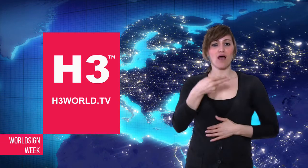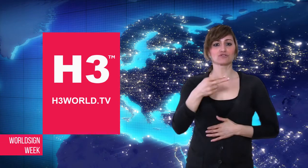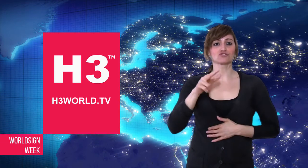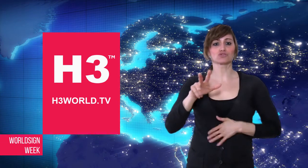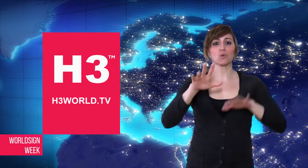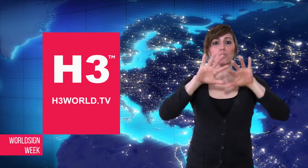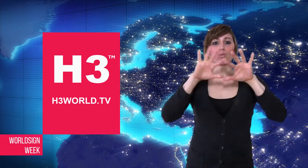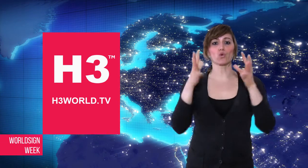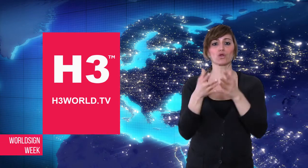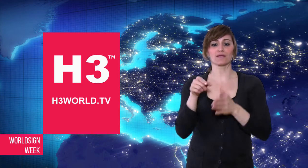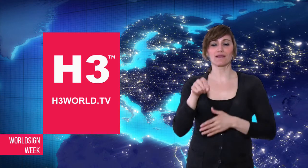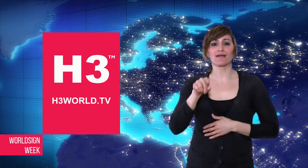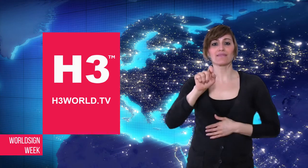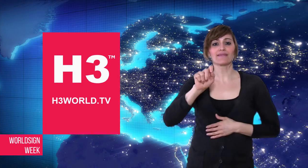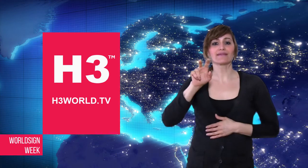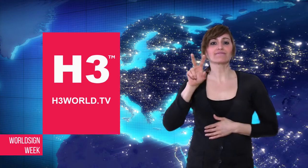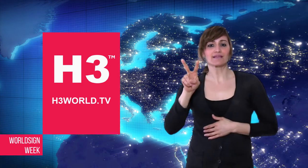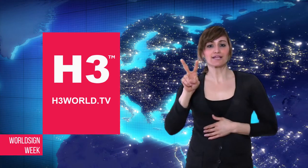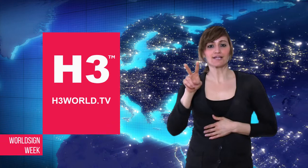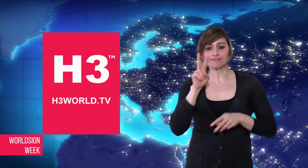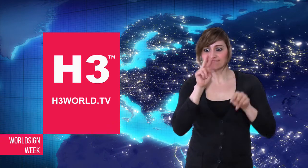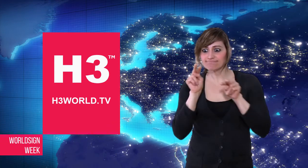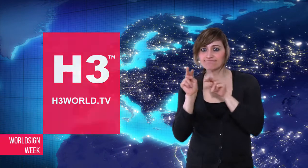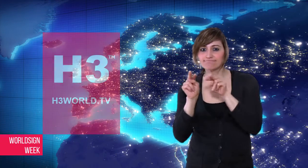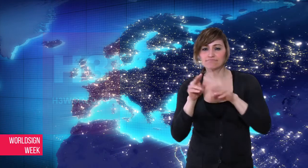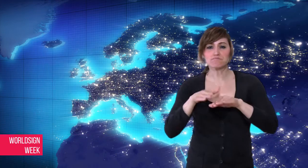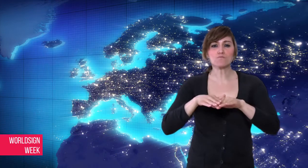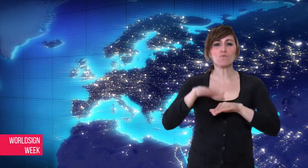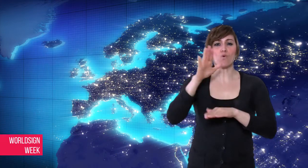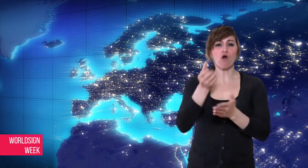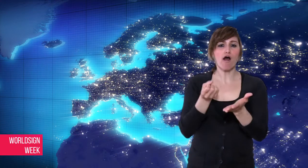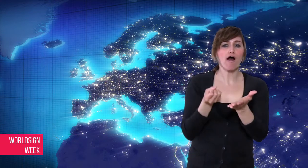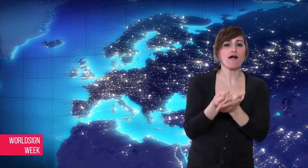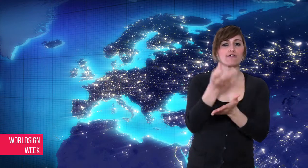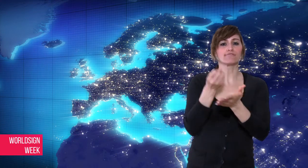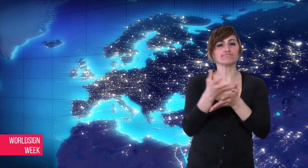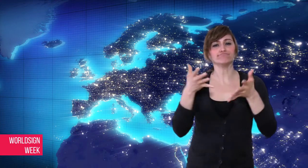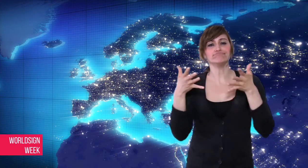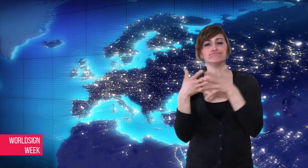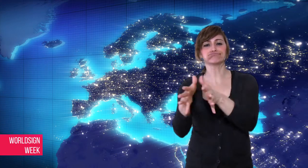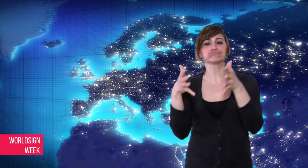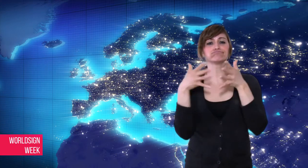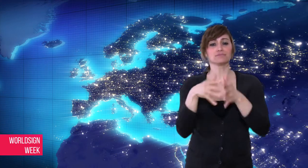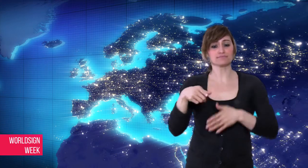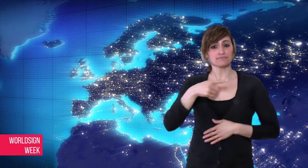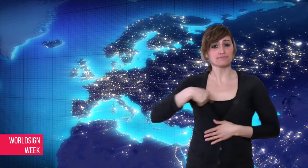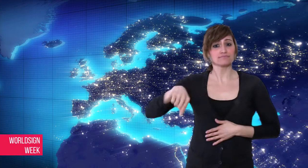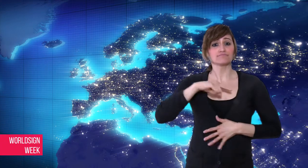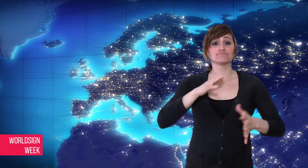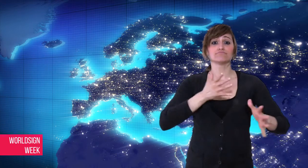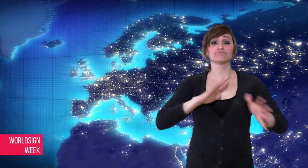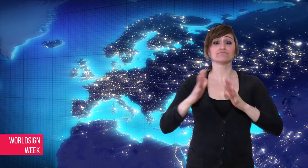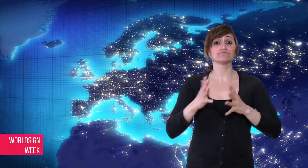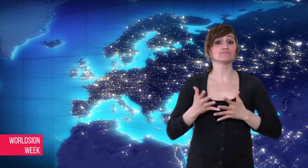visit H3WORLD.TV for more shows,